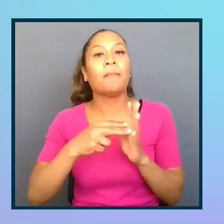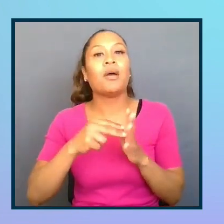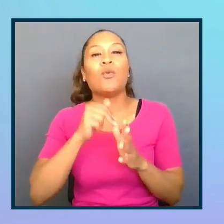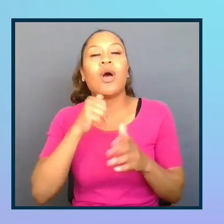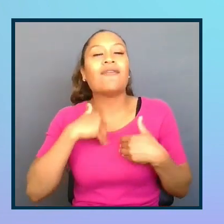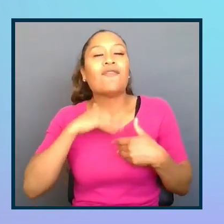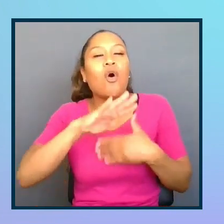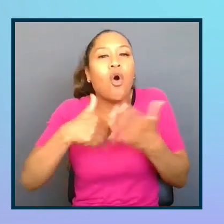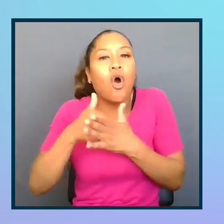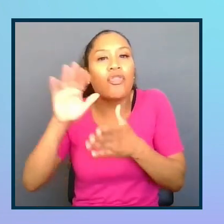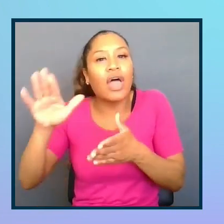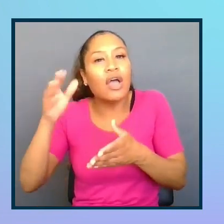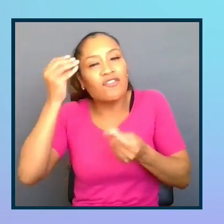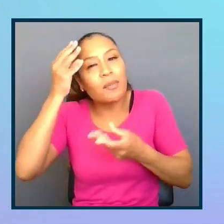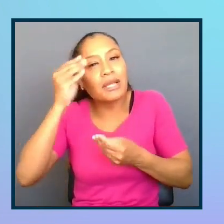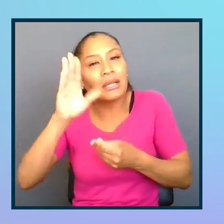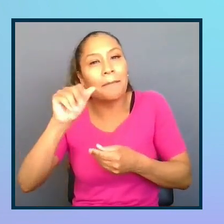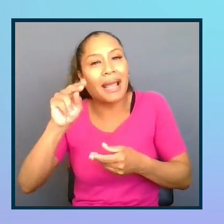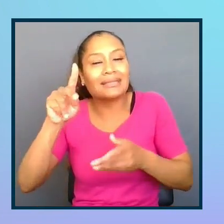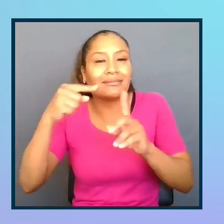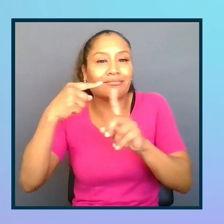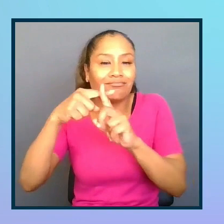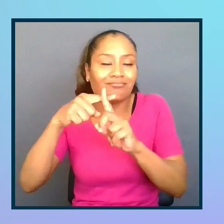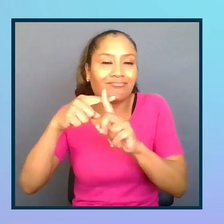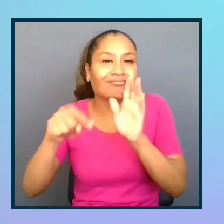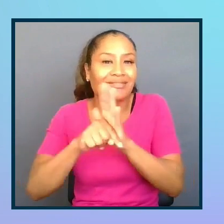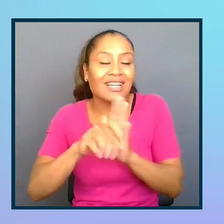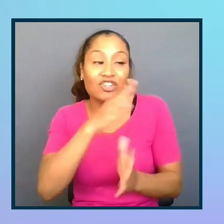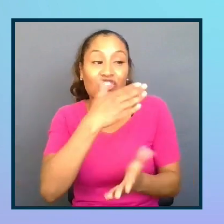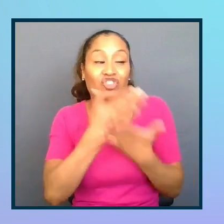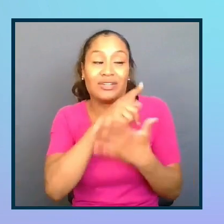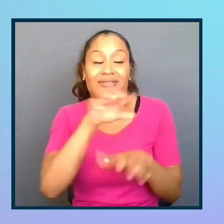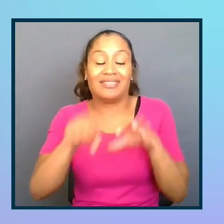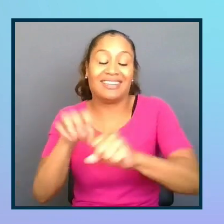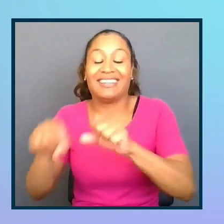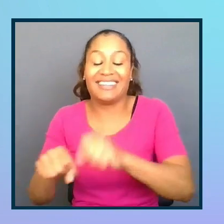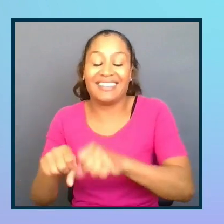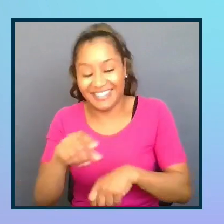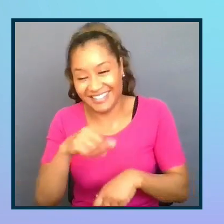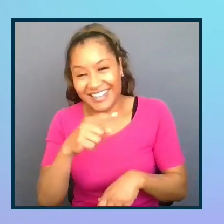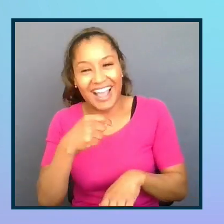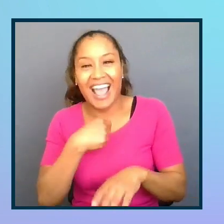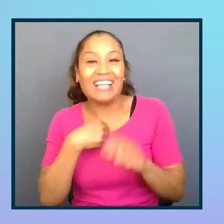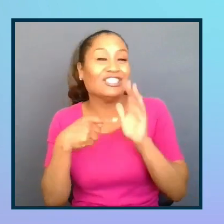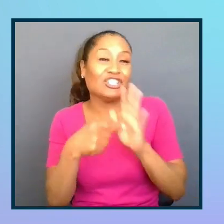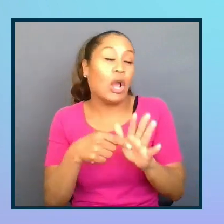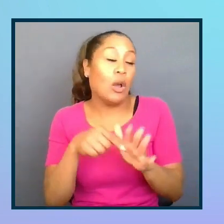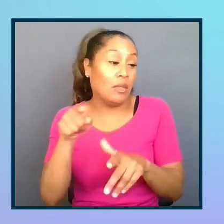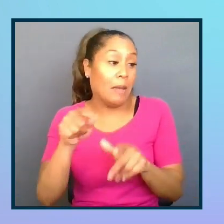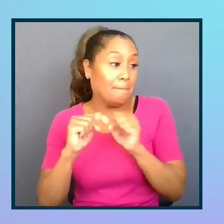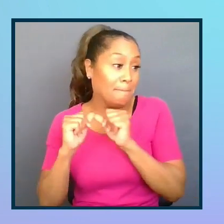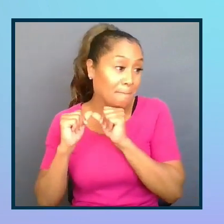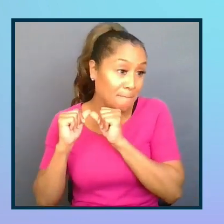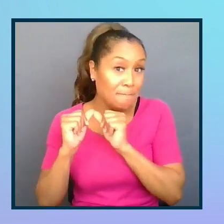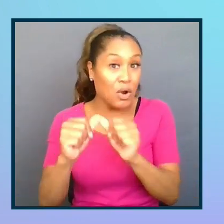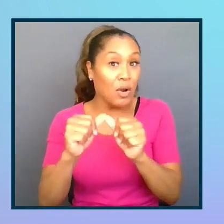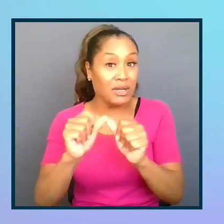So that's really good to speak upon that. So it's not a permanent thing that shows on the screen.